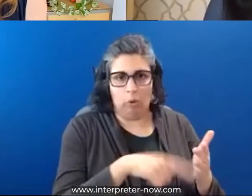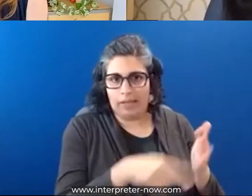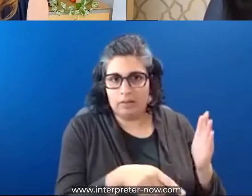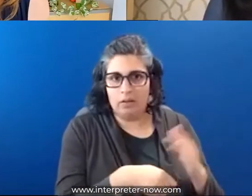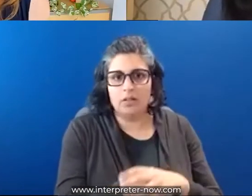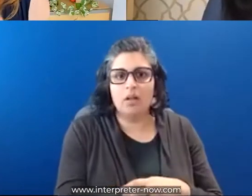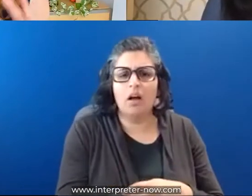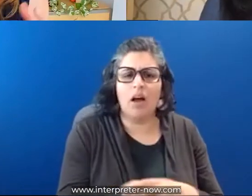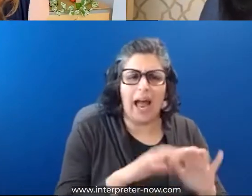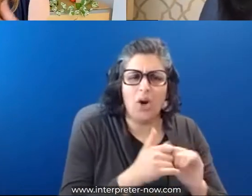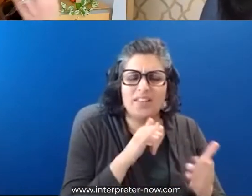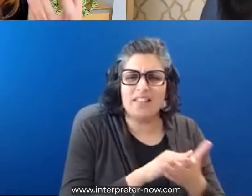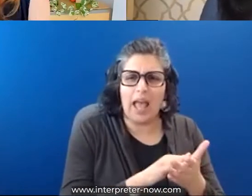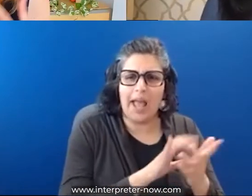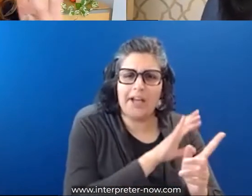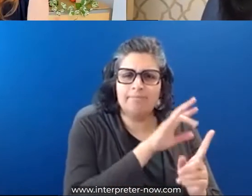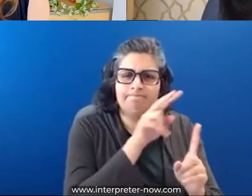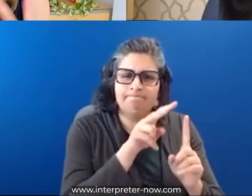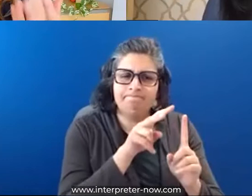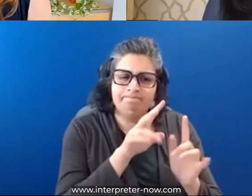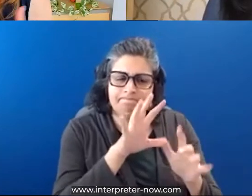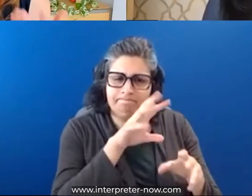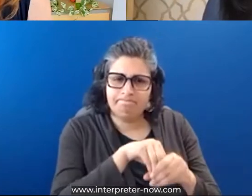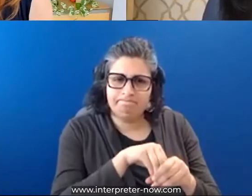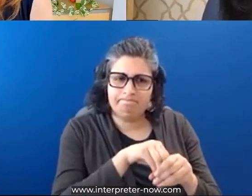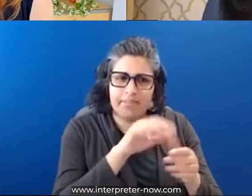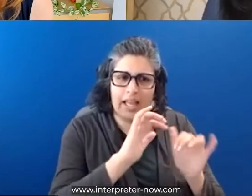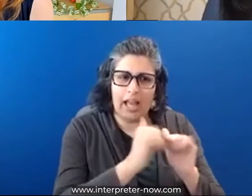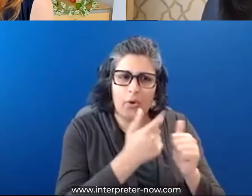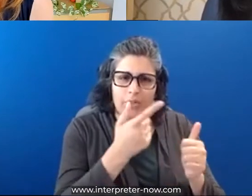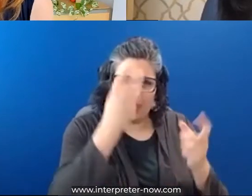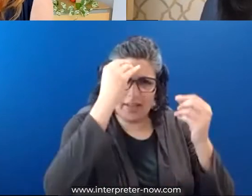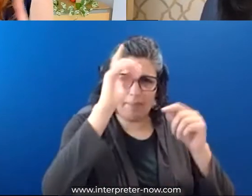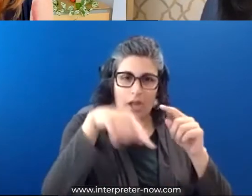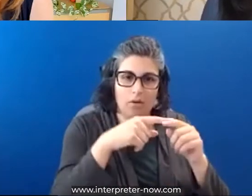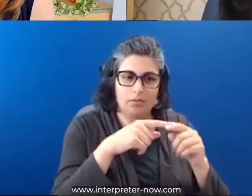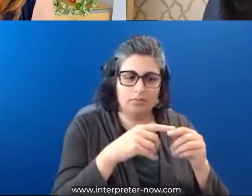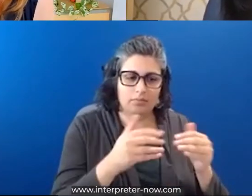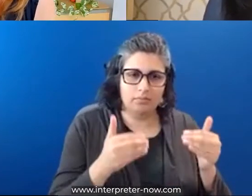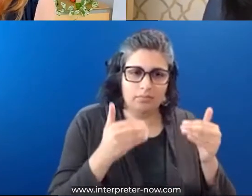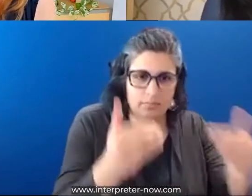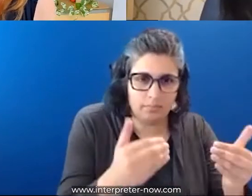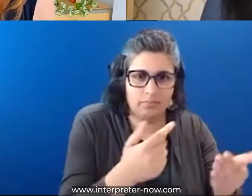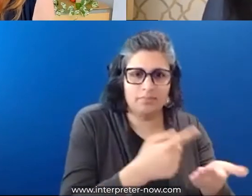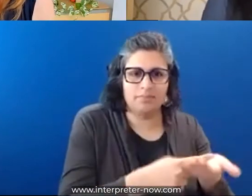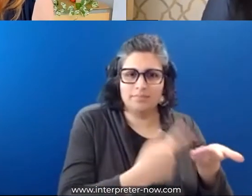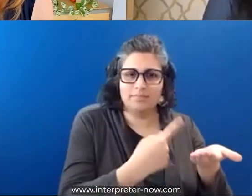How does that play a role in how you think about moving conversations forward, moving change forward?